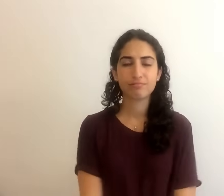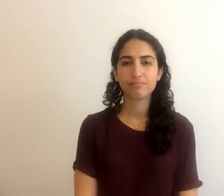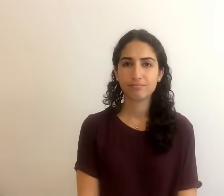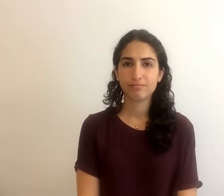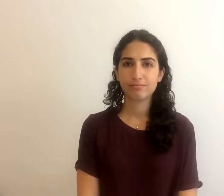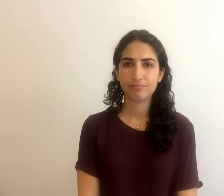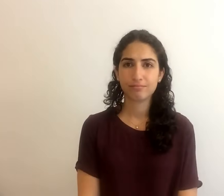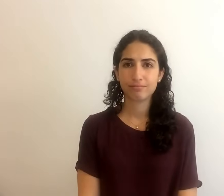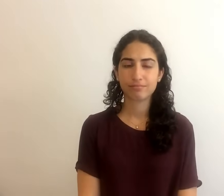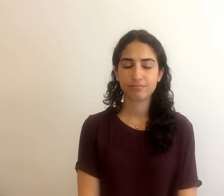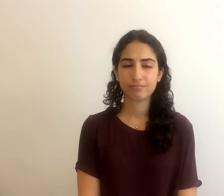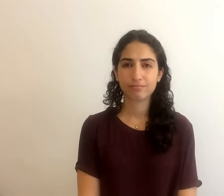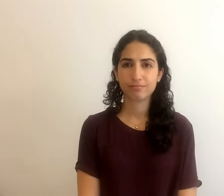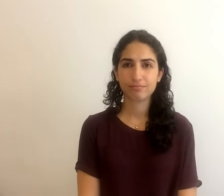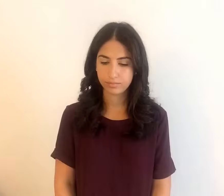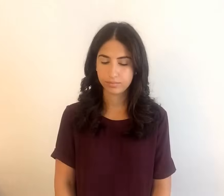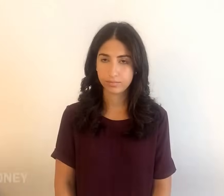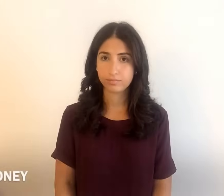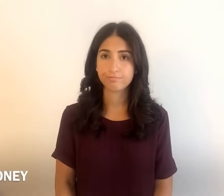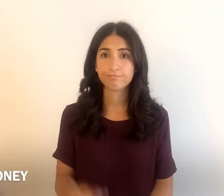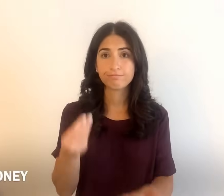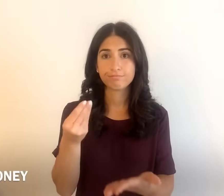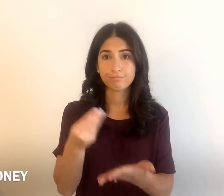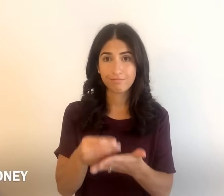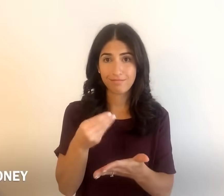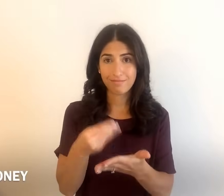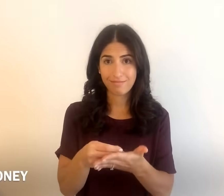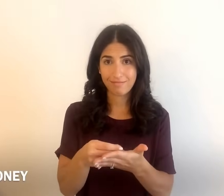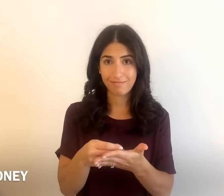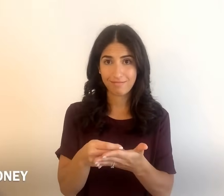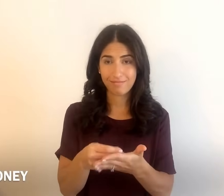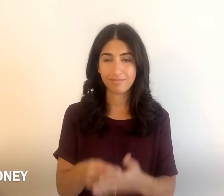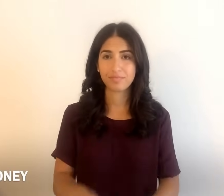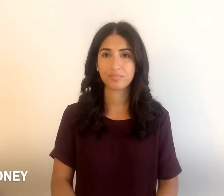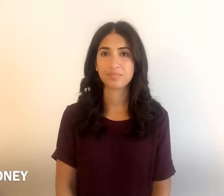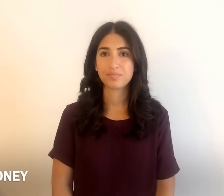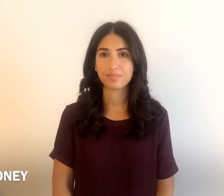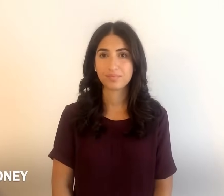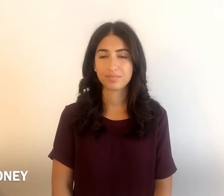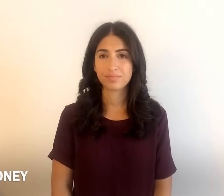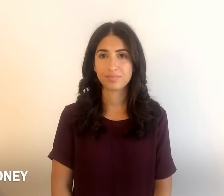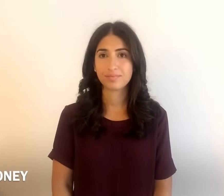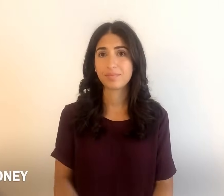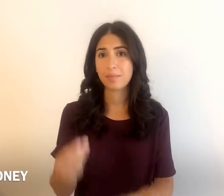money